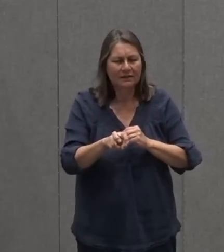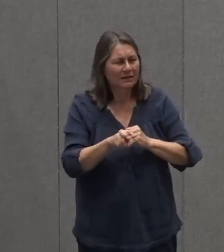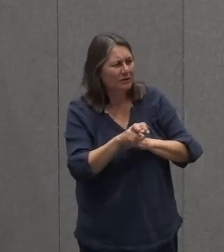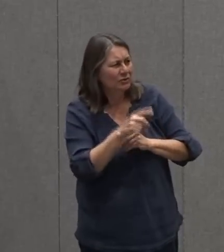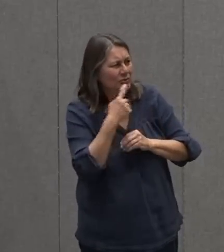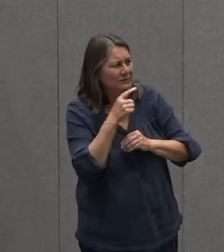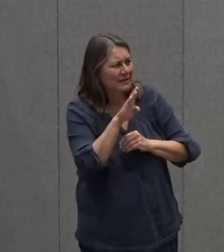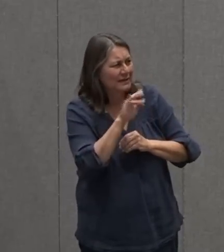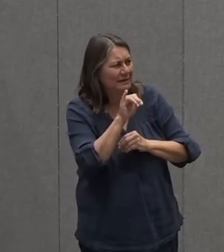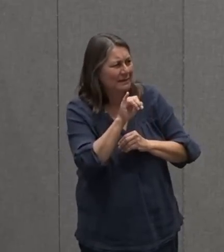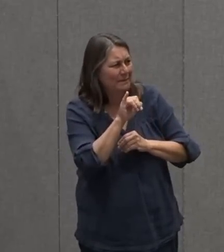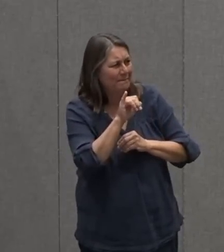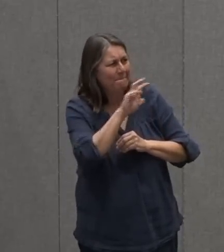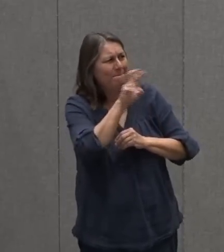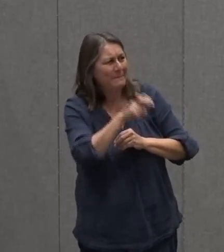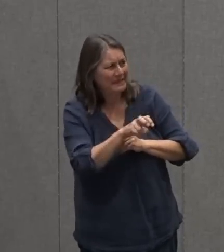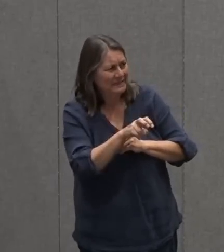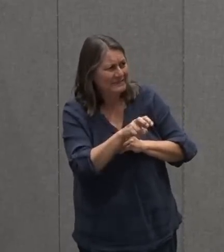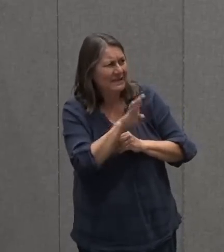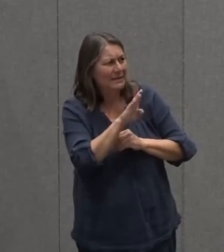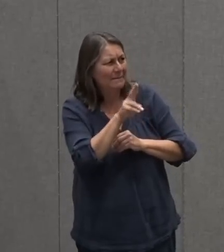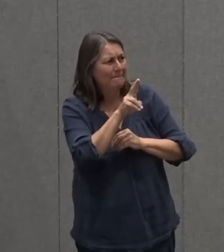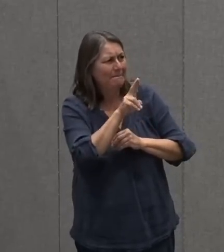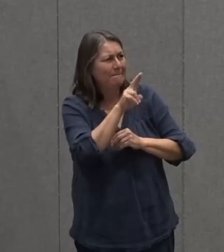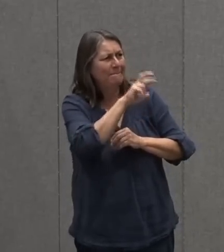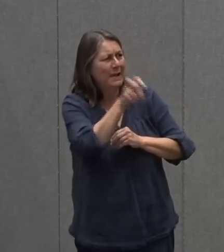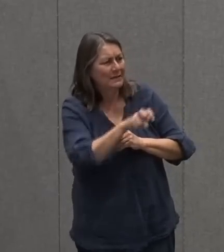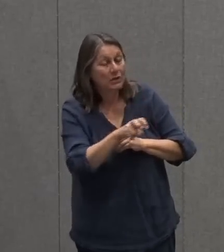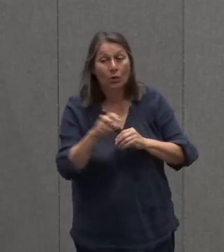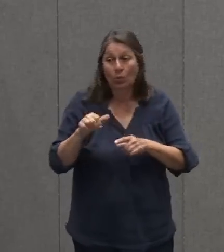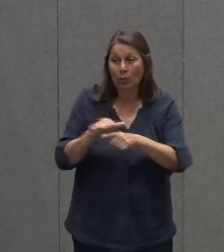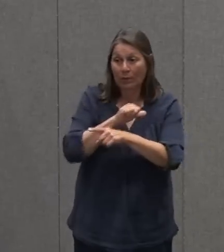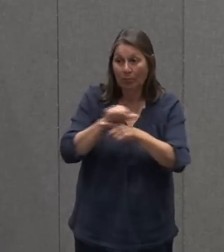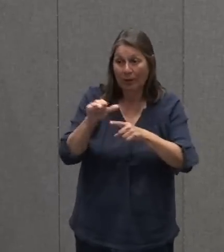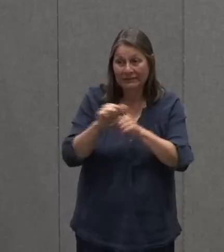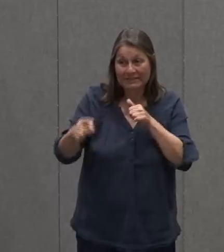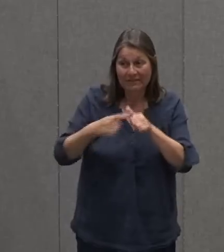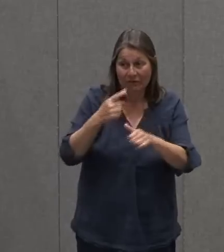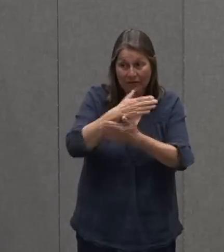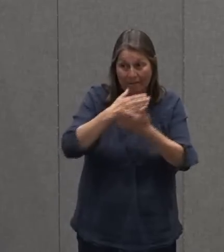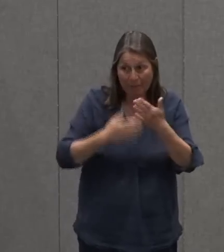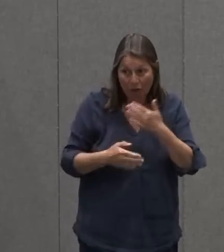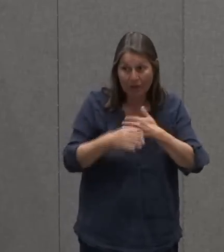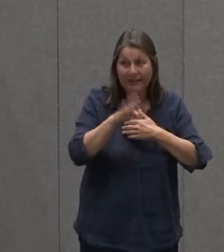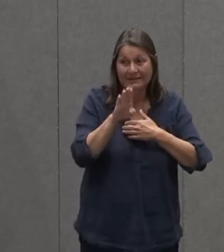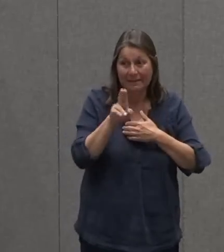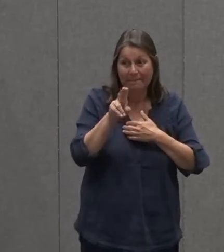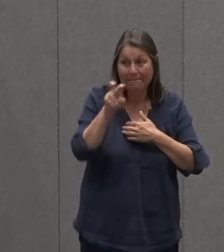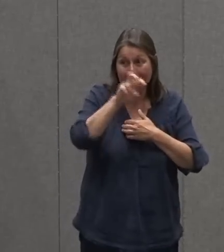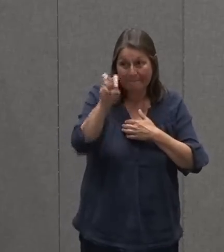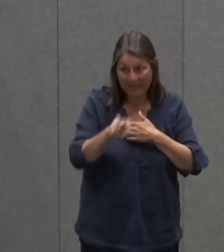Oh well, we're gonna practice the first part as buzz and then we're gonna make it a little bit more complicated